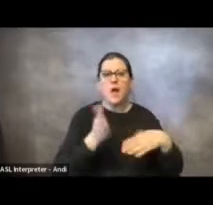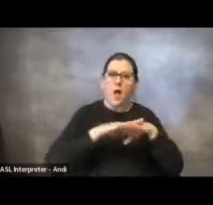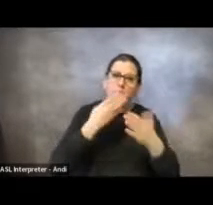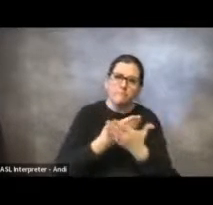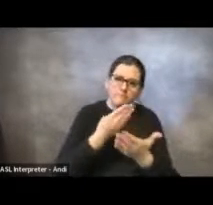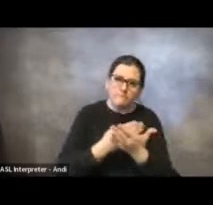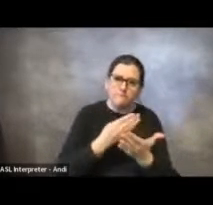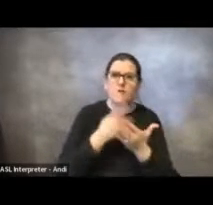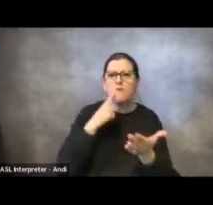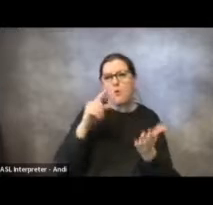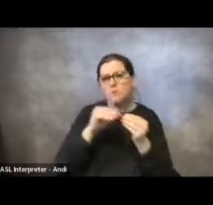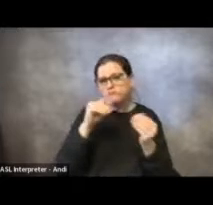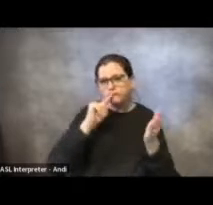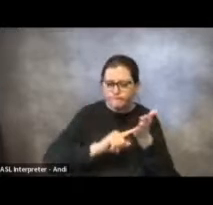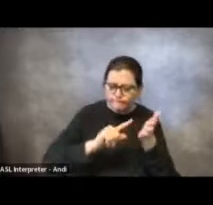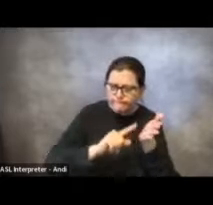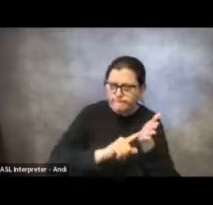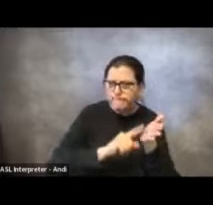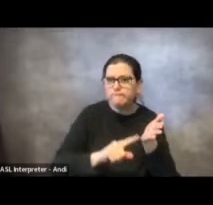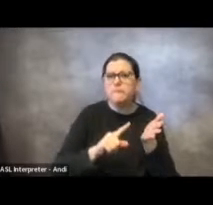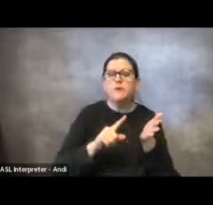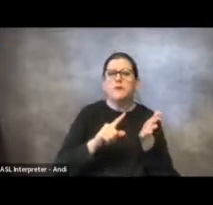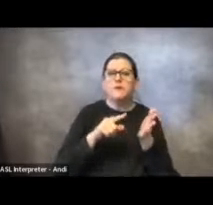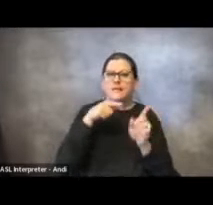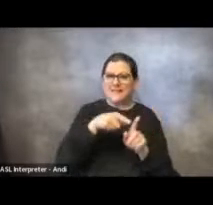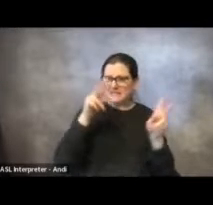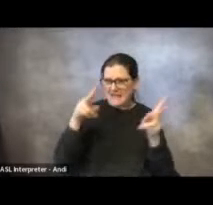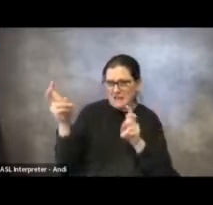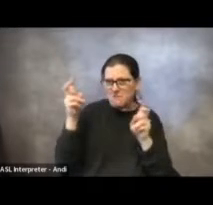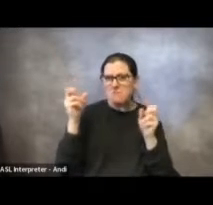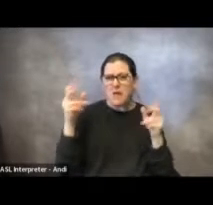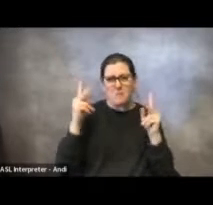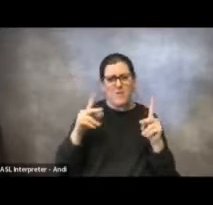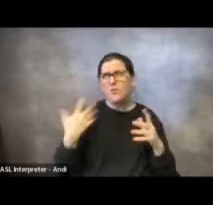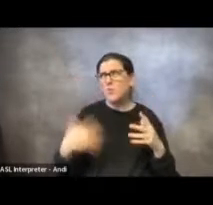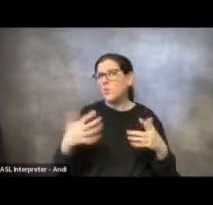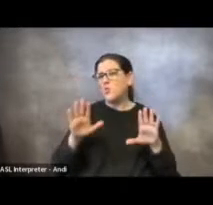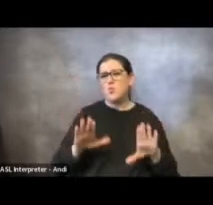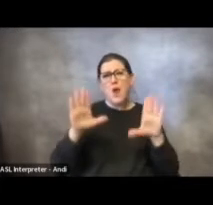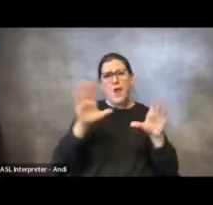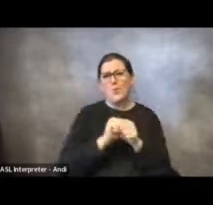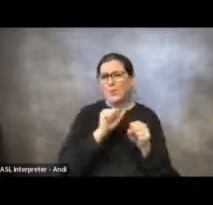for research for on this topic, there are many folks that are doing great work in this space, many of whom we got to talk to